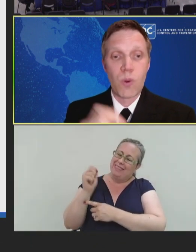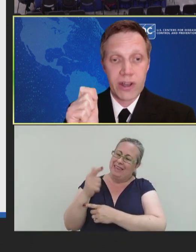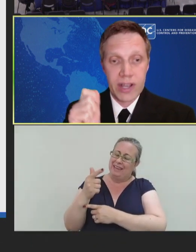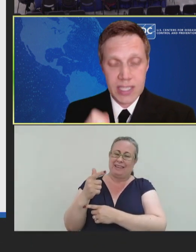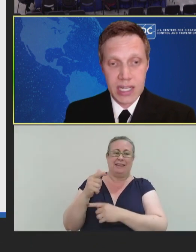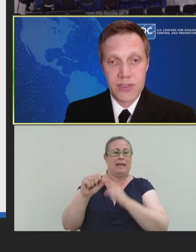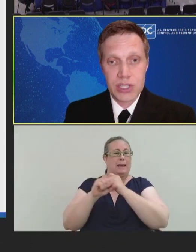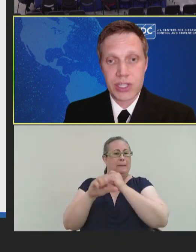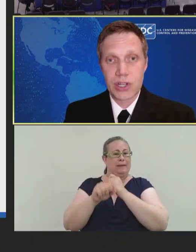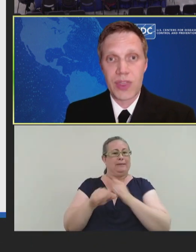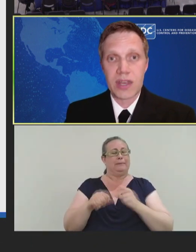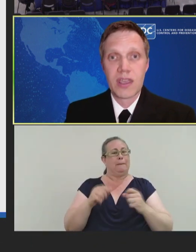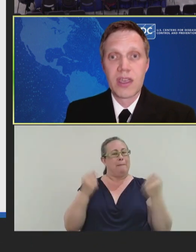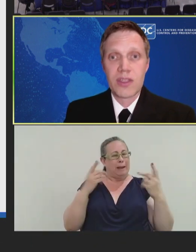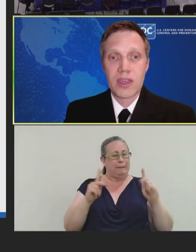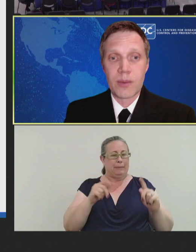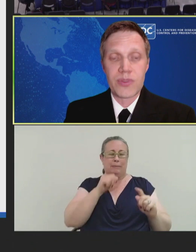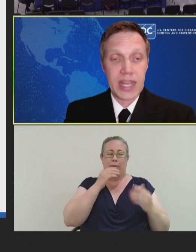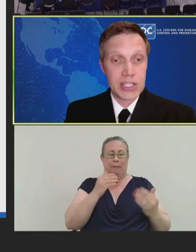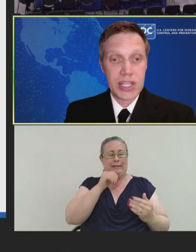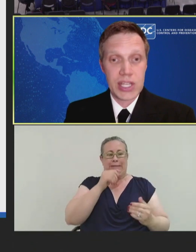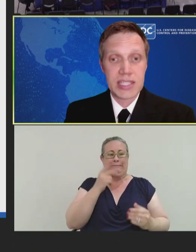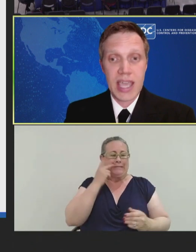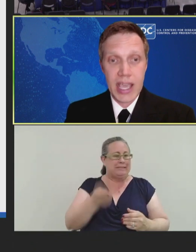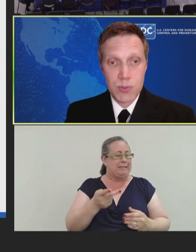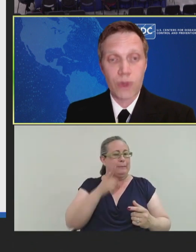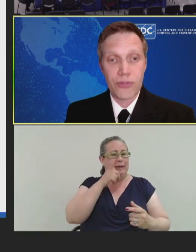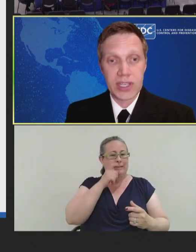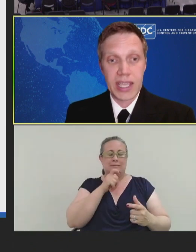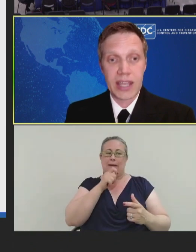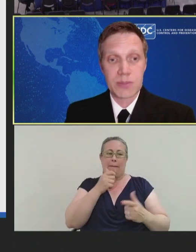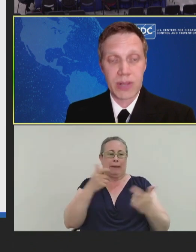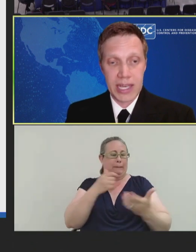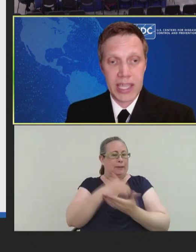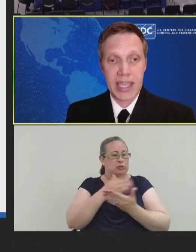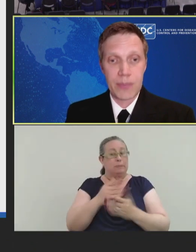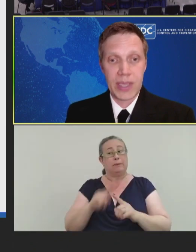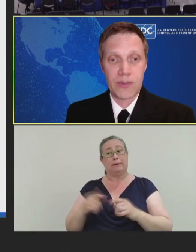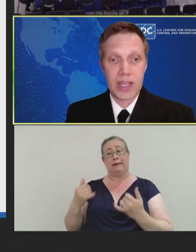We are excited this year that HHS has more funding and is planning a campaign right